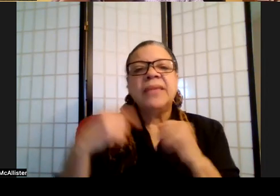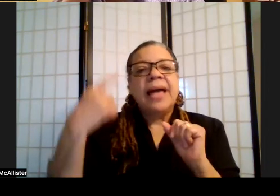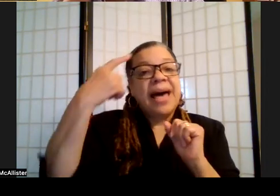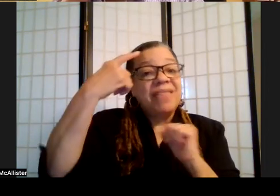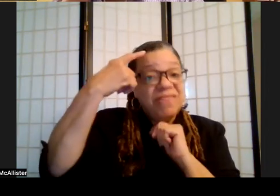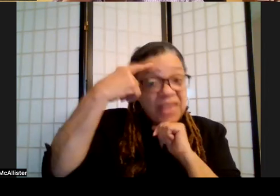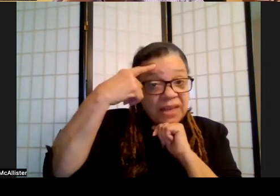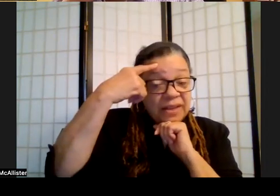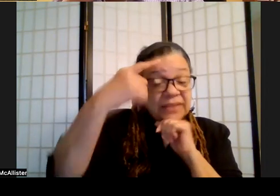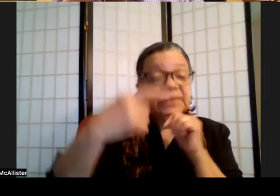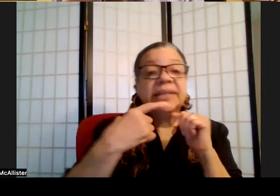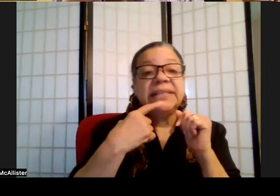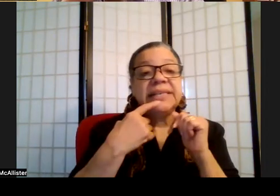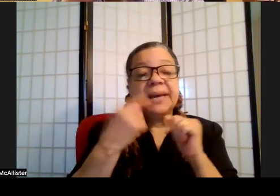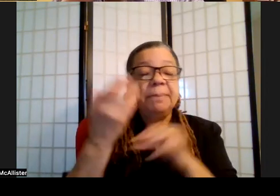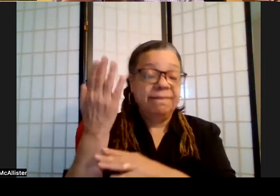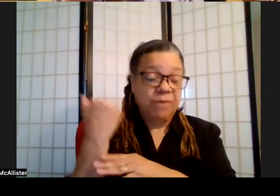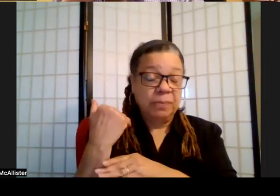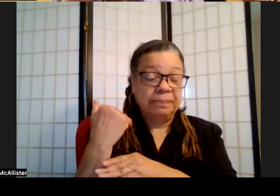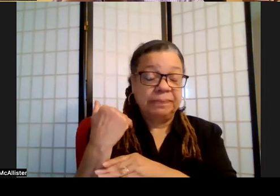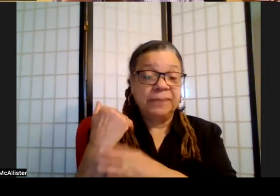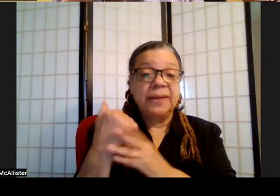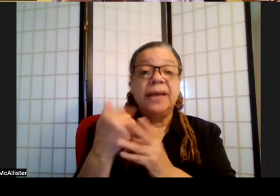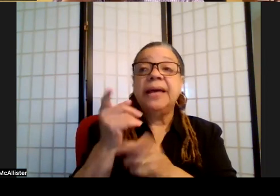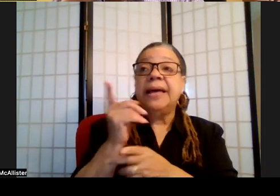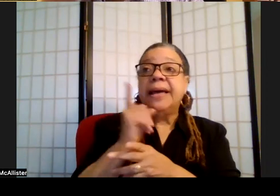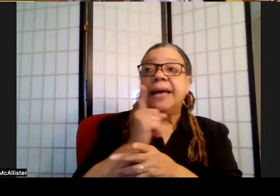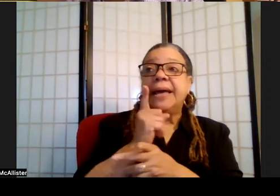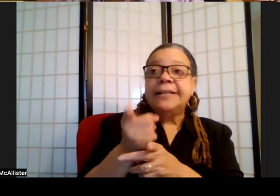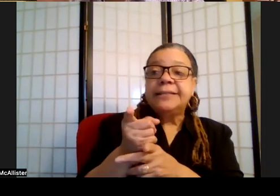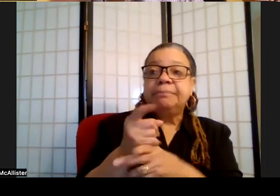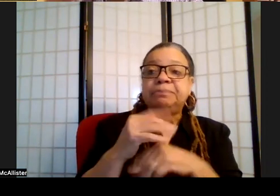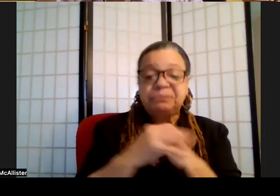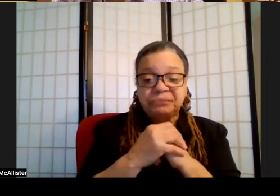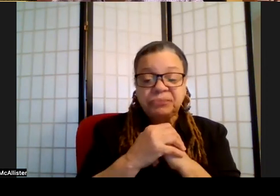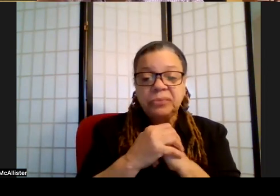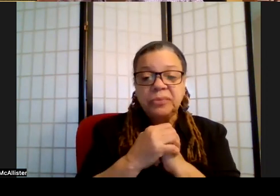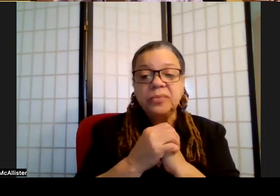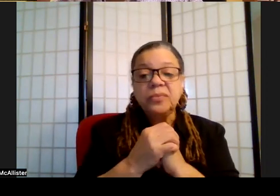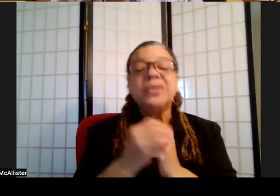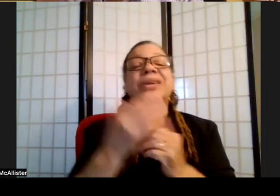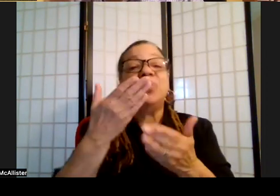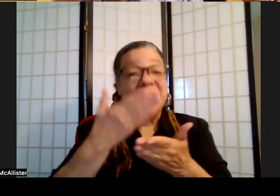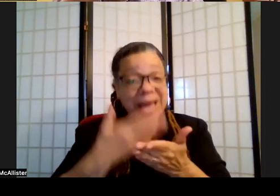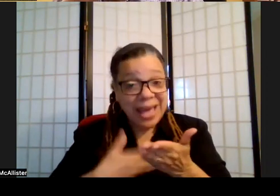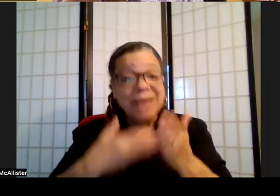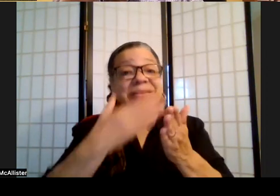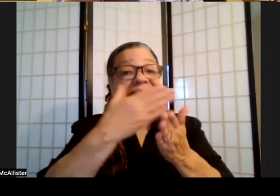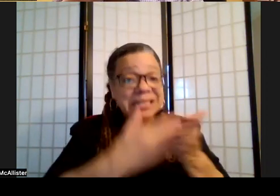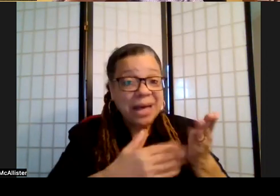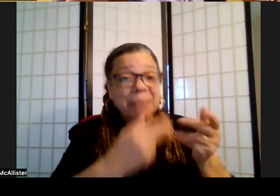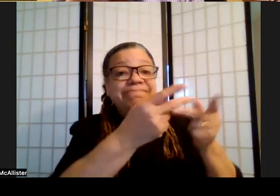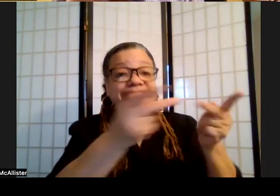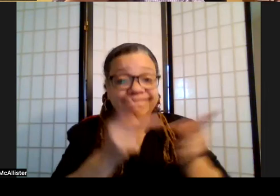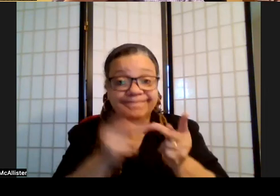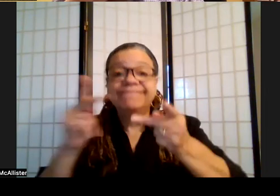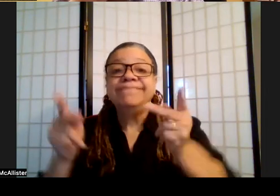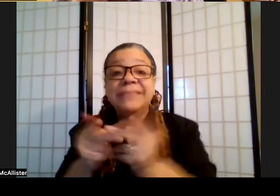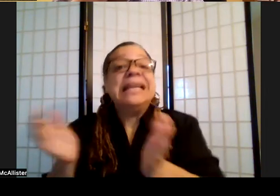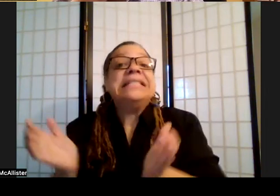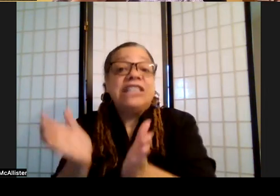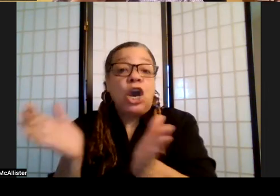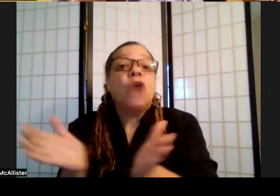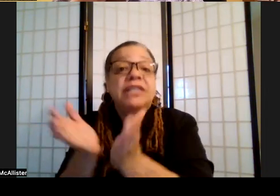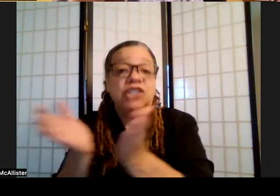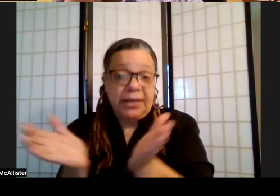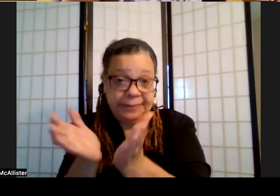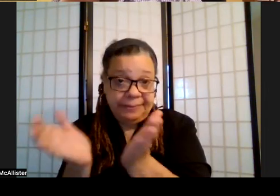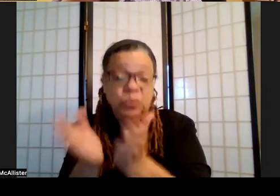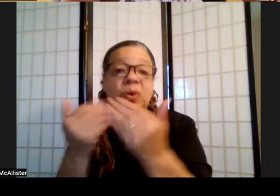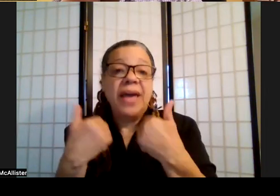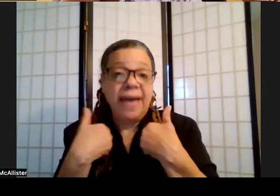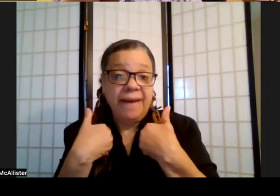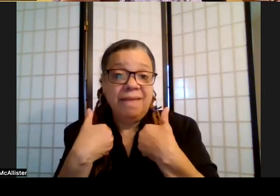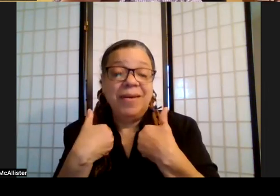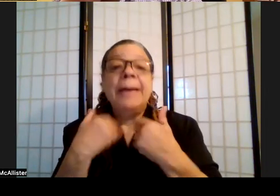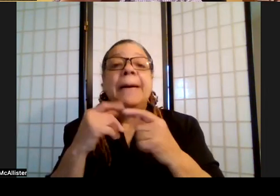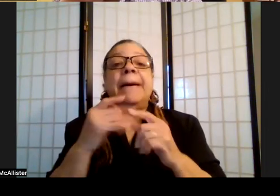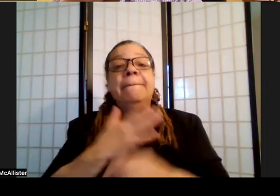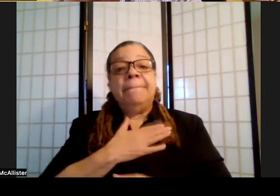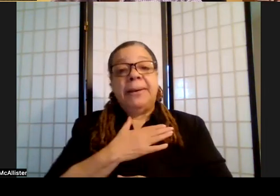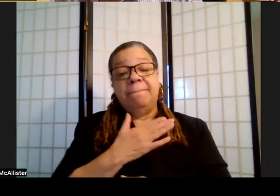you know it's, it's uh, there are pockets of, uh, encouragement. But I would say, is, my, my, uh,